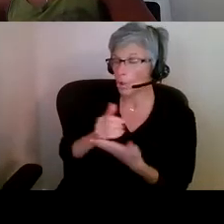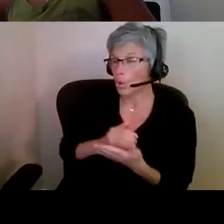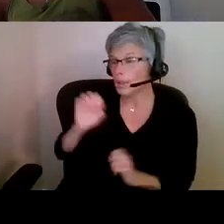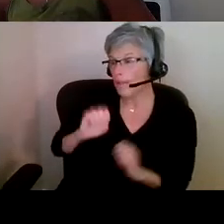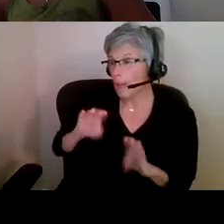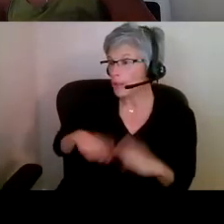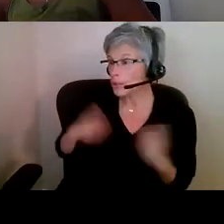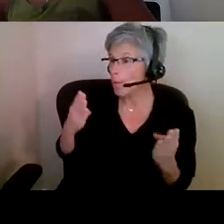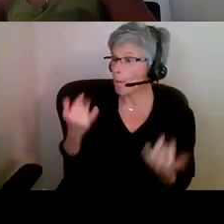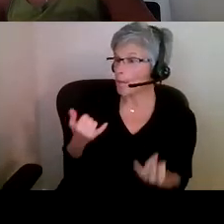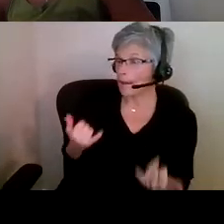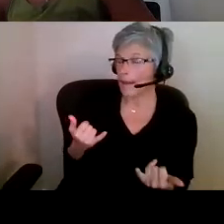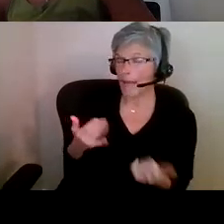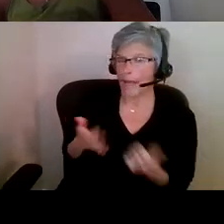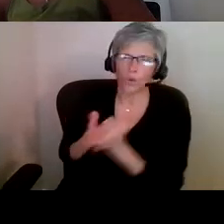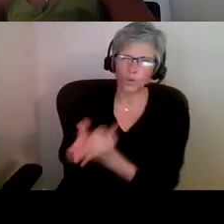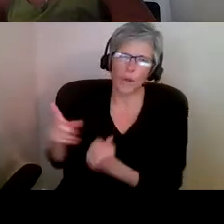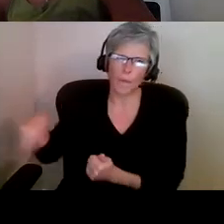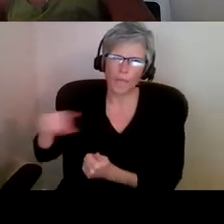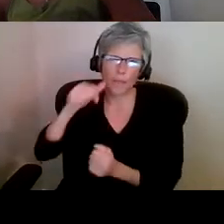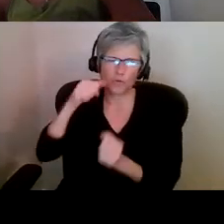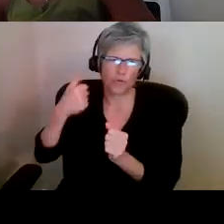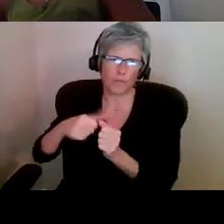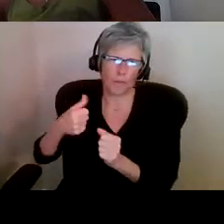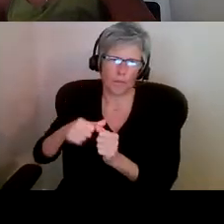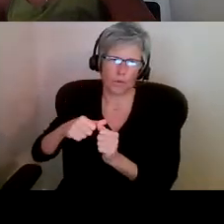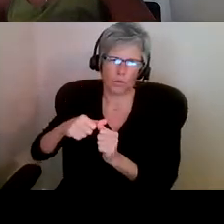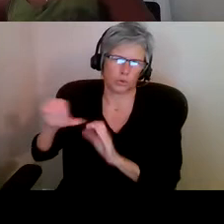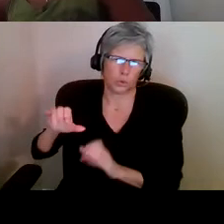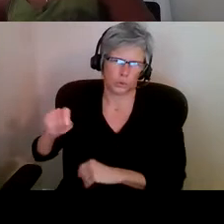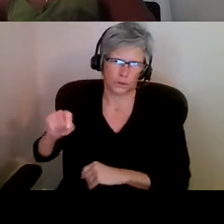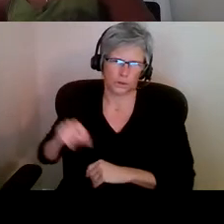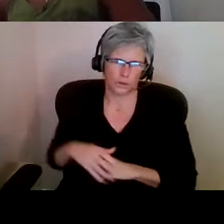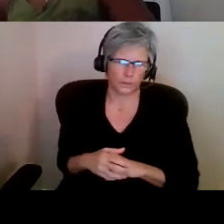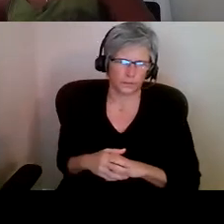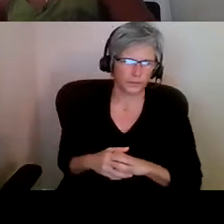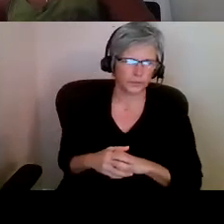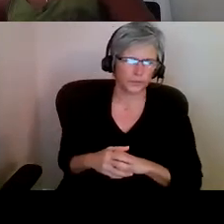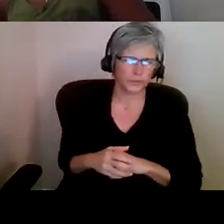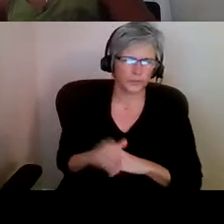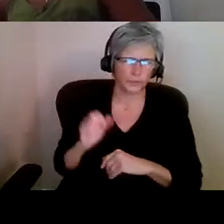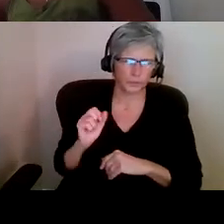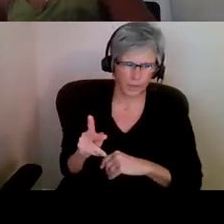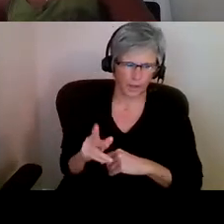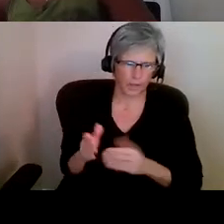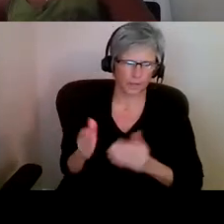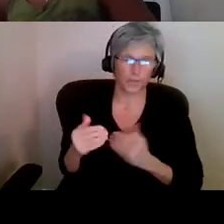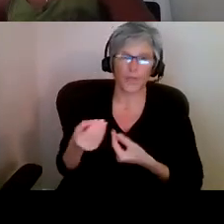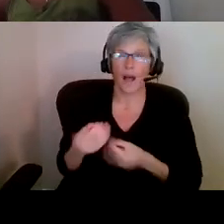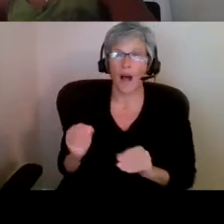helps students remember to complete those, okay. Office hours, now this is a little different now